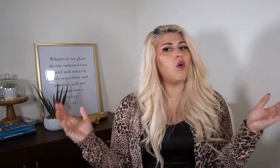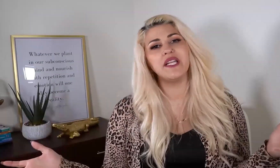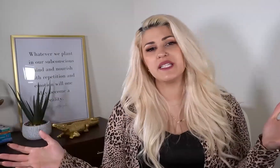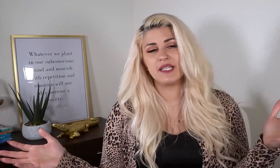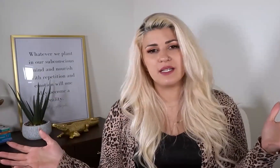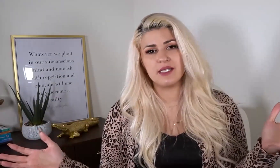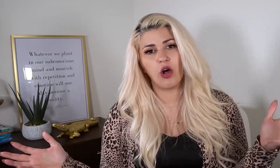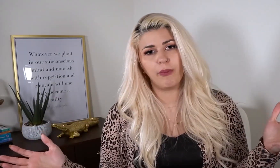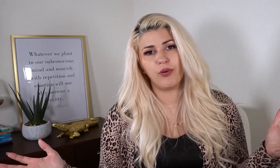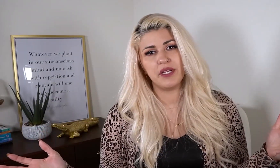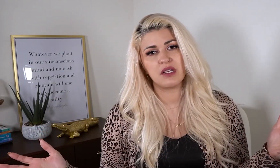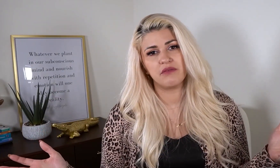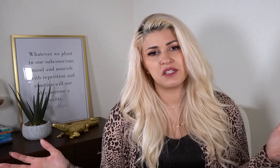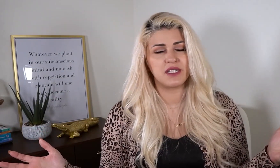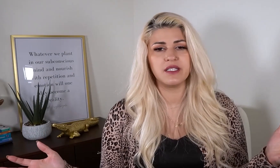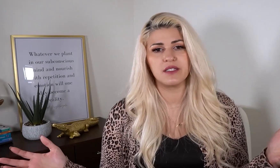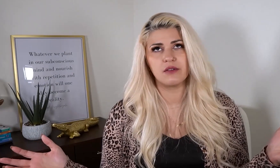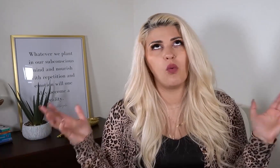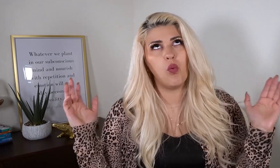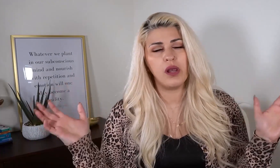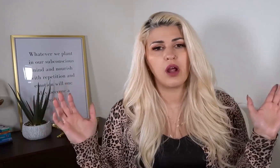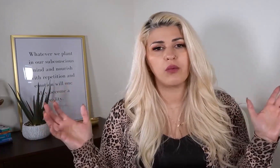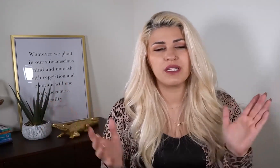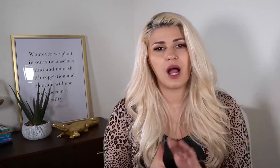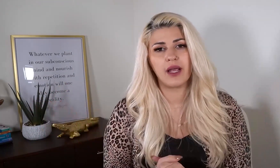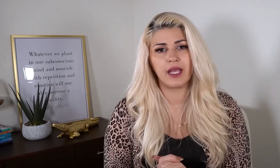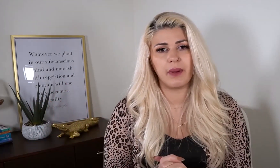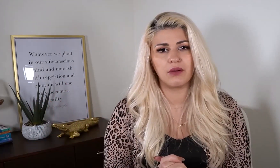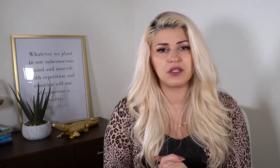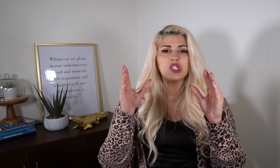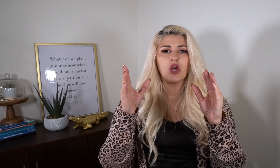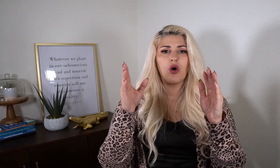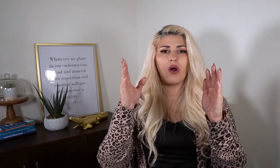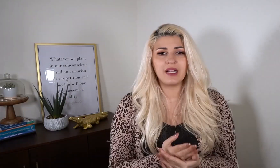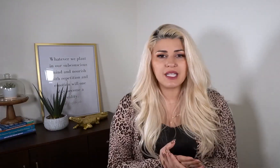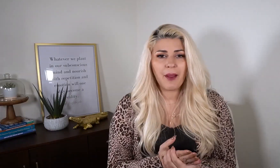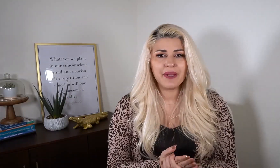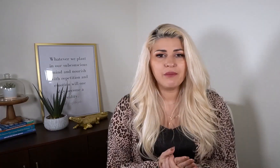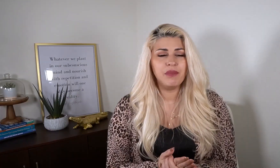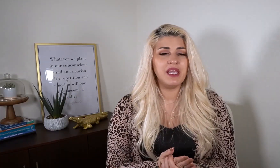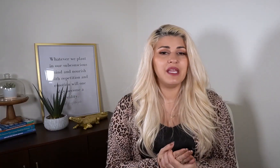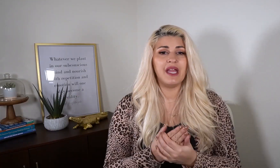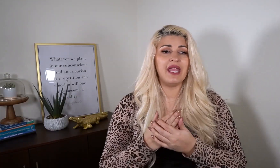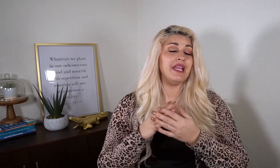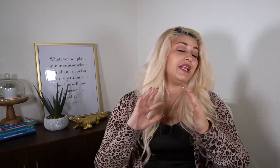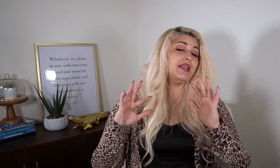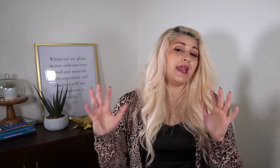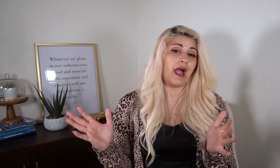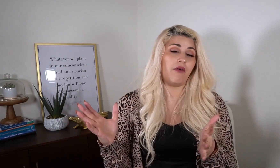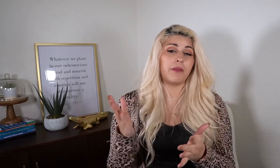what is the whole point of this sentence? What are we talking about? So a topic can be any noun,